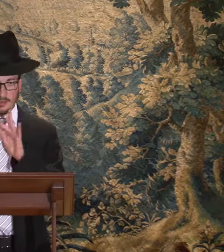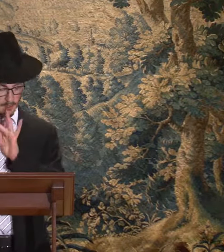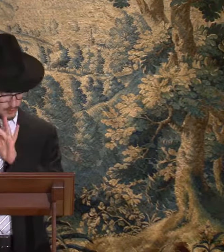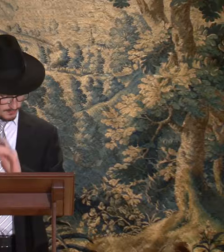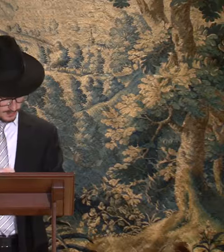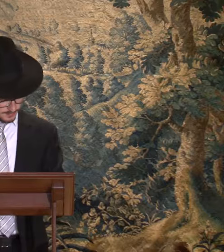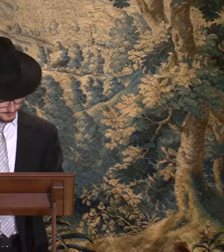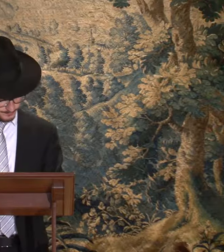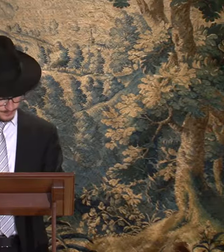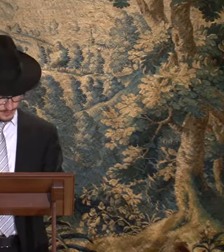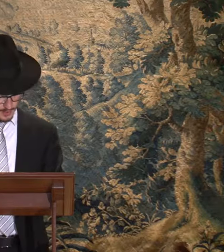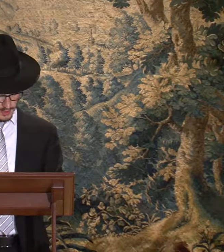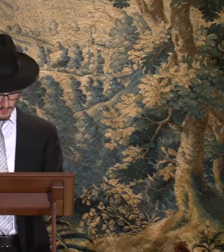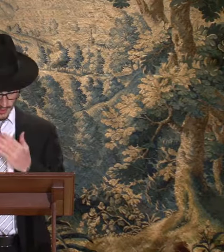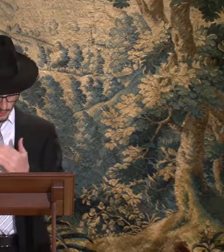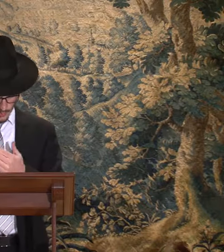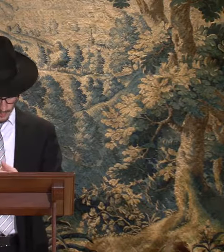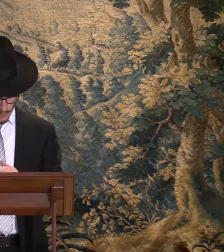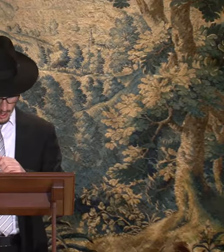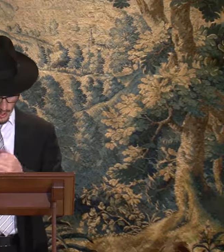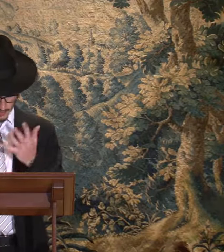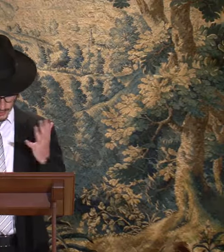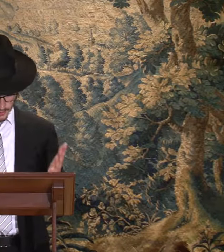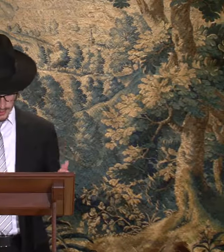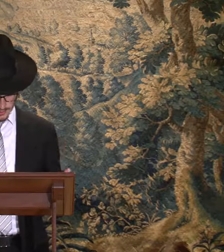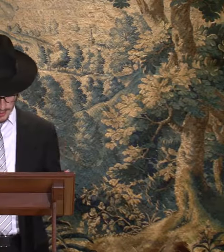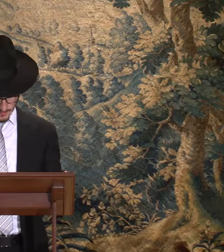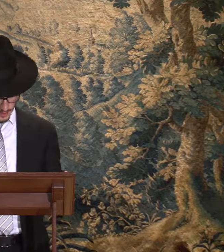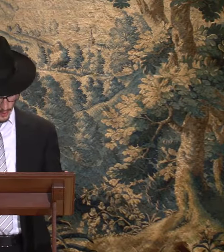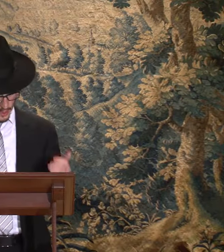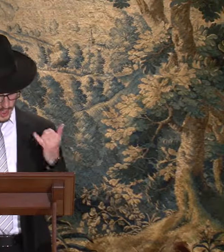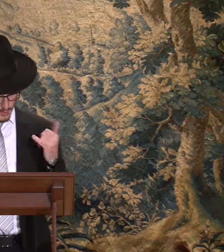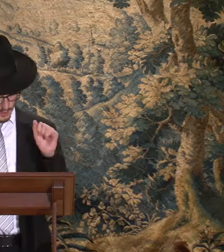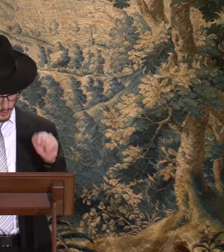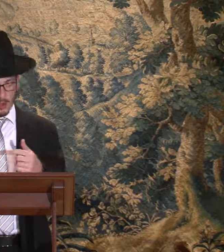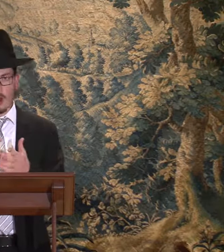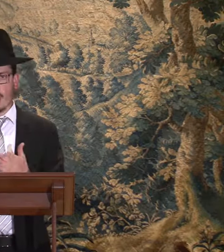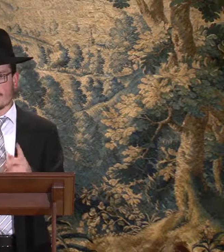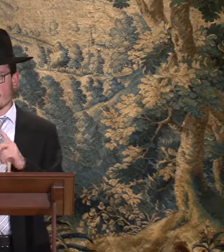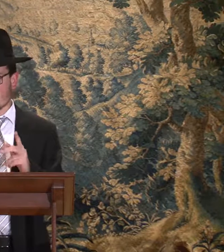Many viewers are in touch with me, thanking me for how